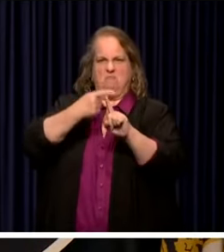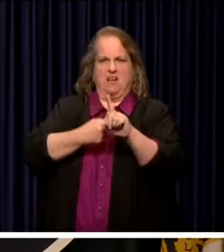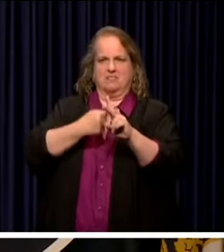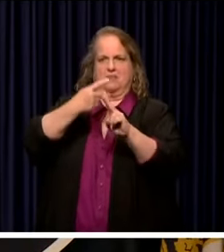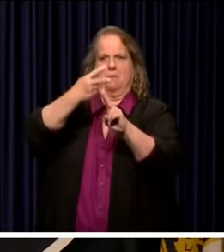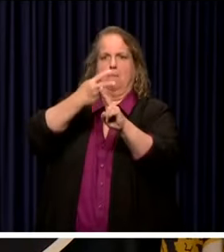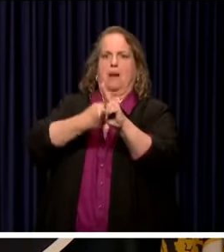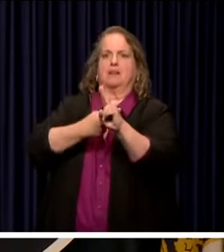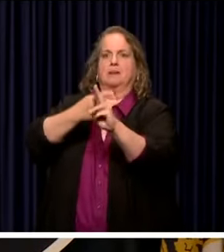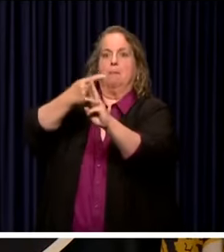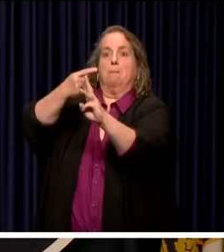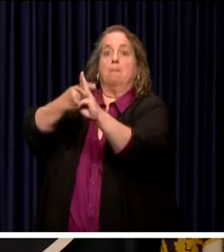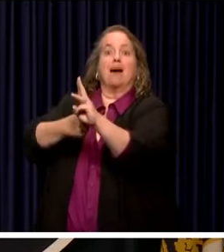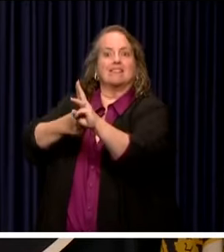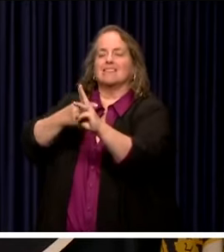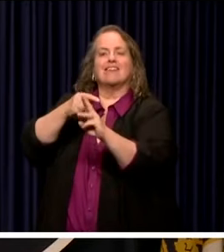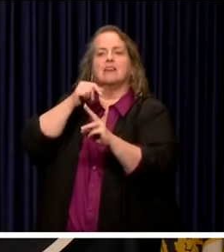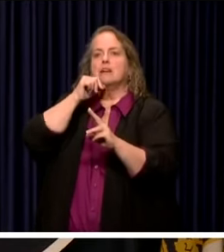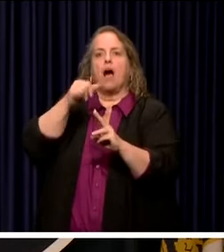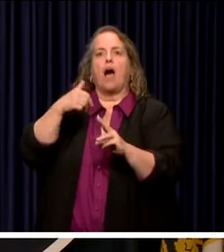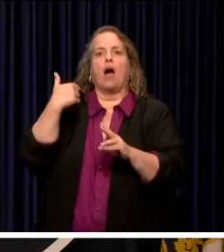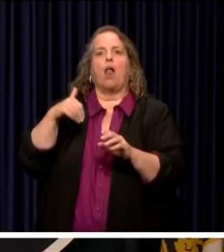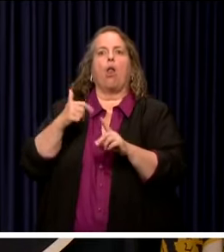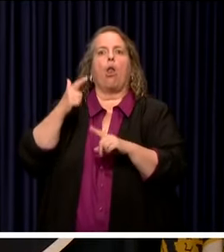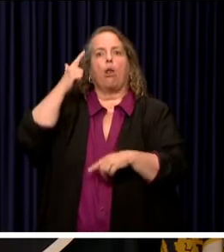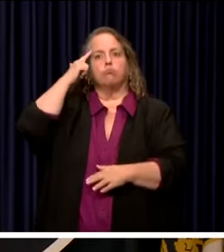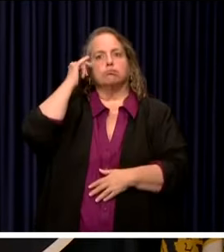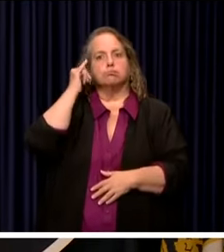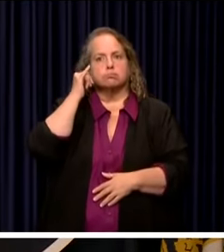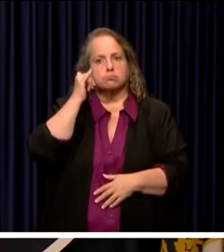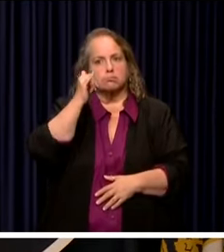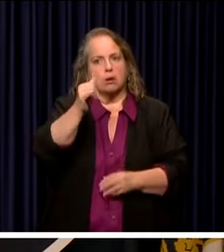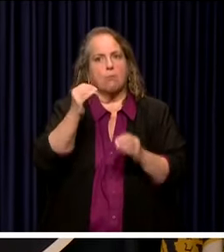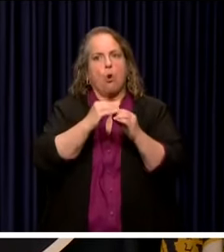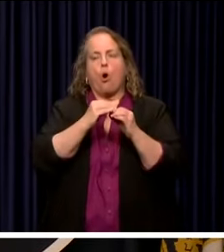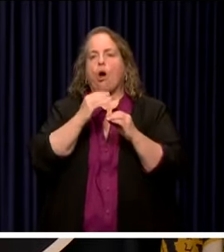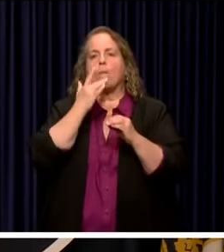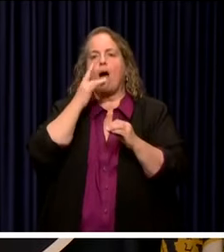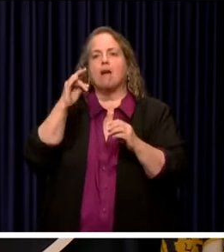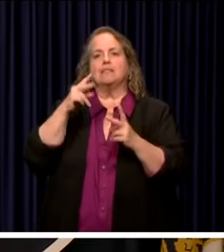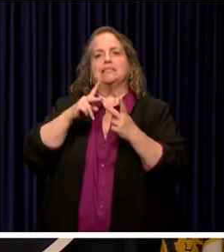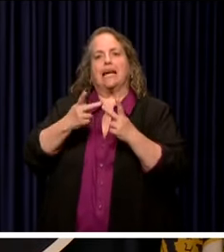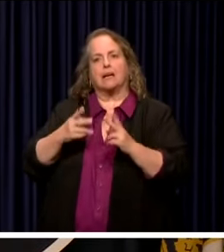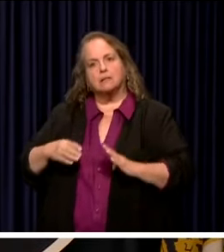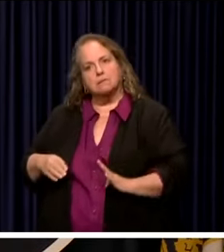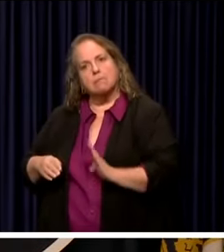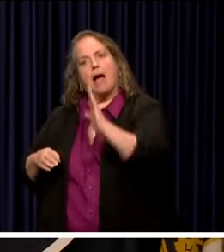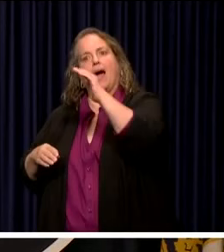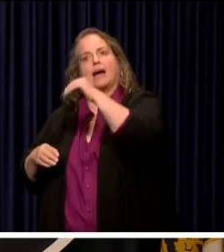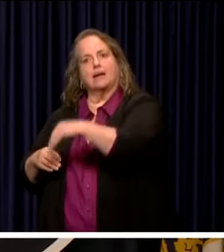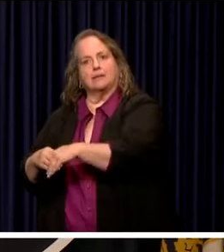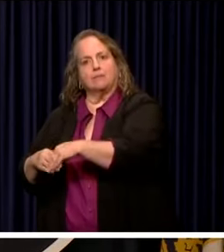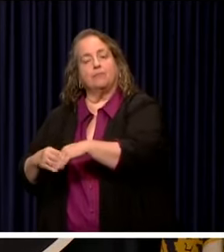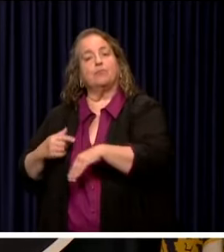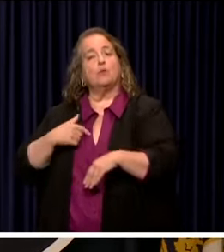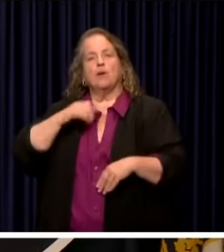AND DO SOME OF OUR NORMAL UPDATES WITHIN THE BENCHMARKS. FIRST, 14 DAYS WHERE CASES ARE